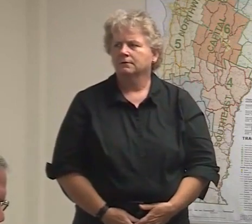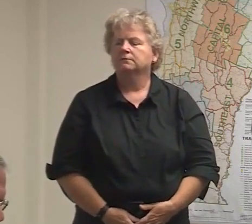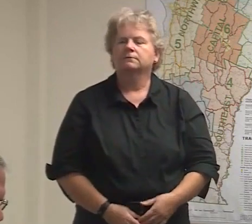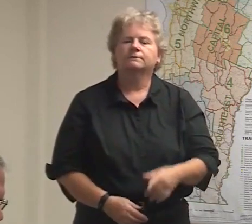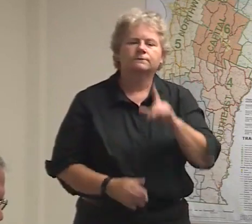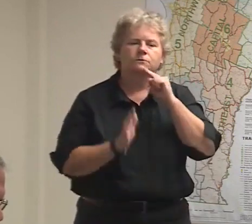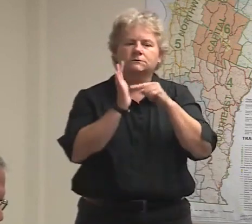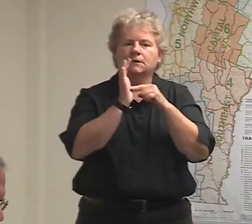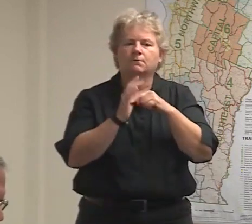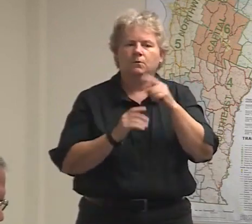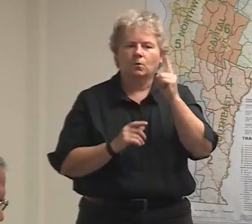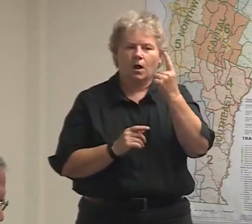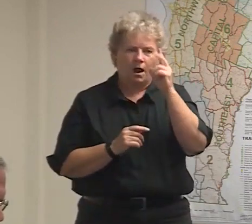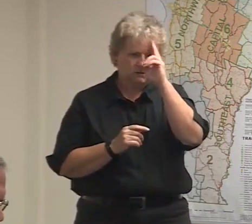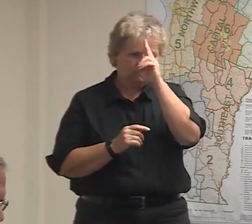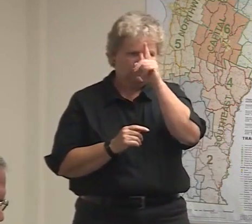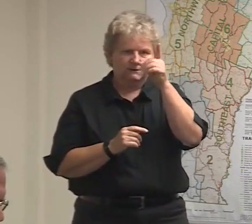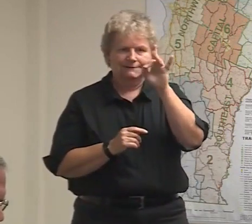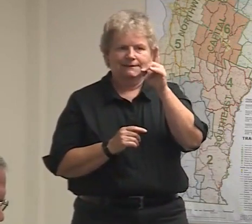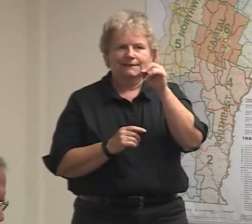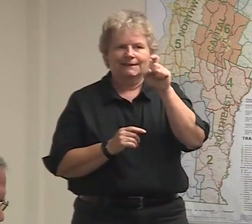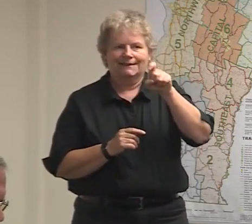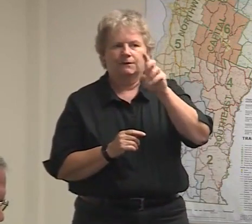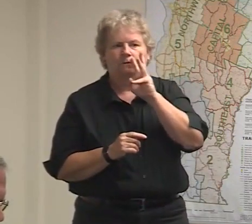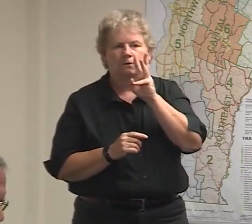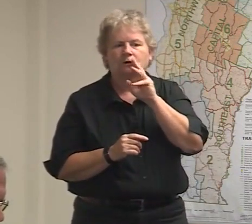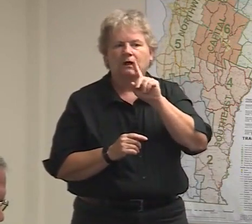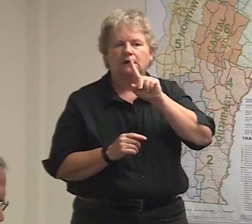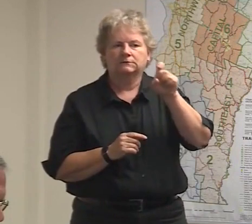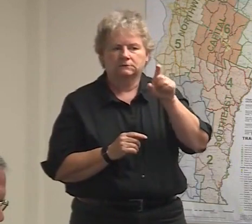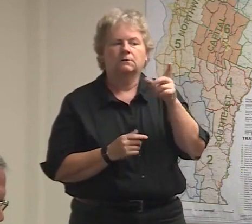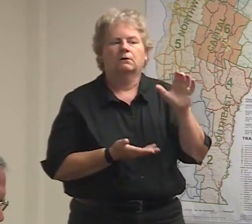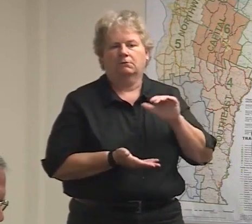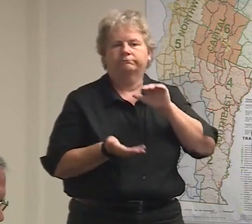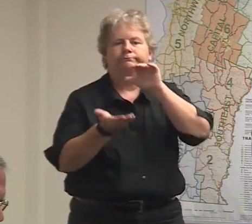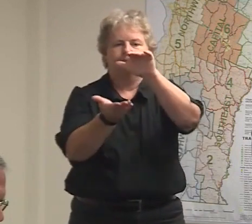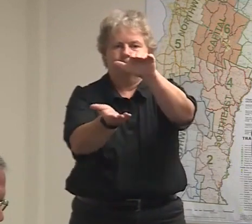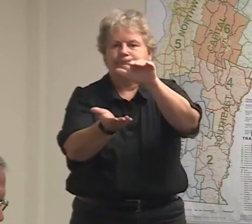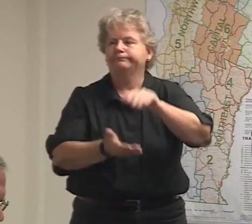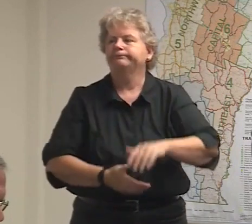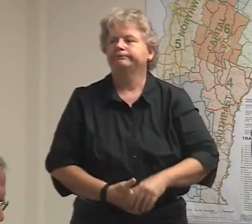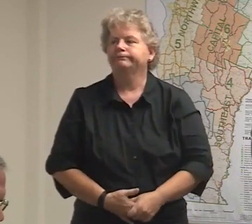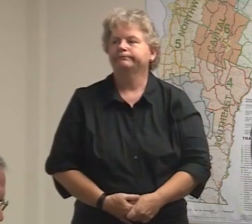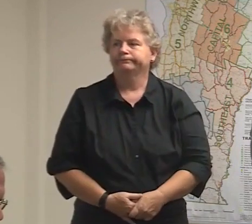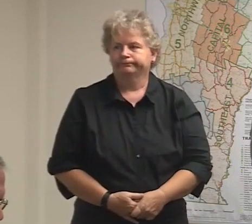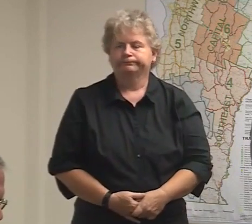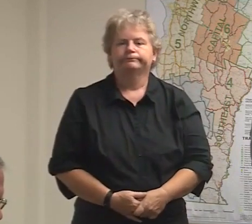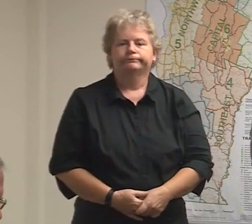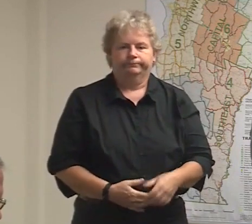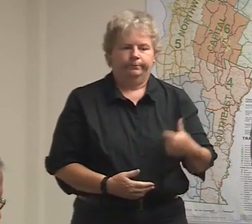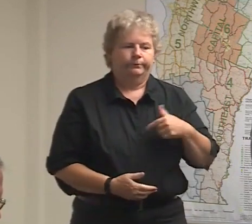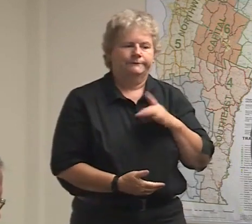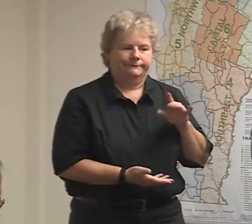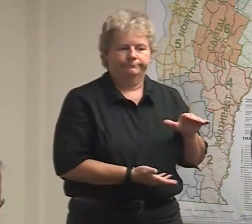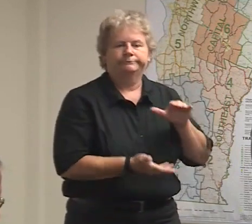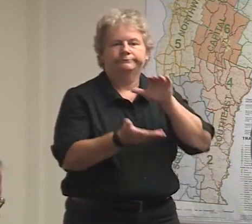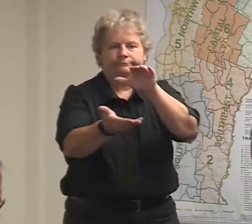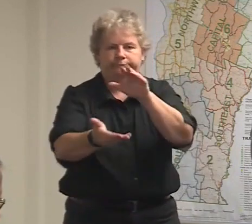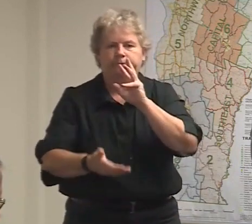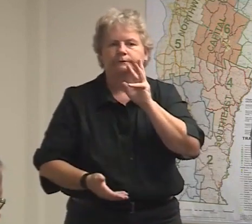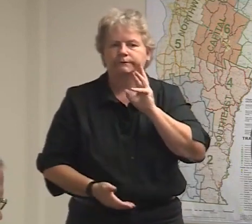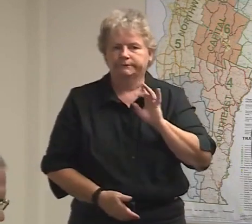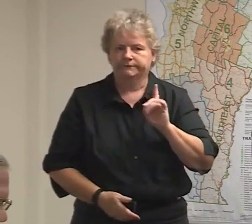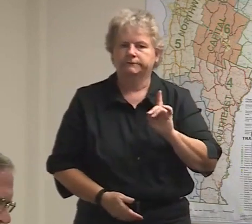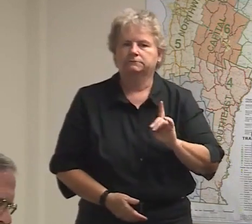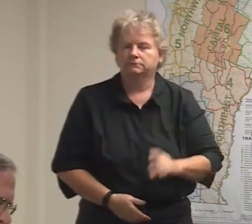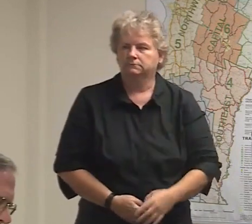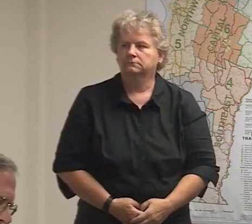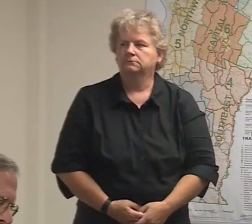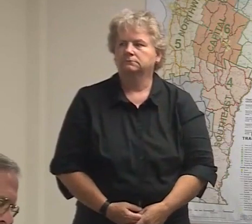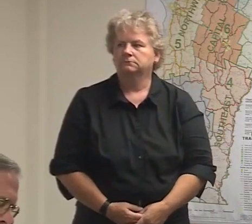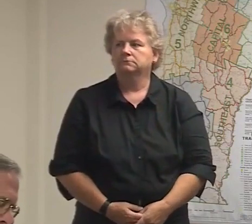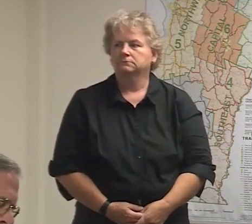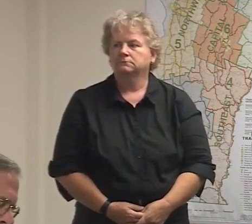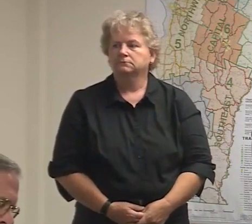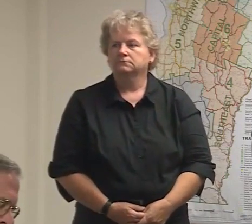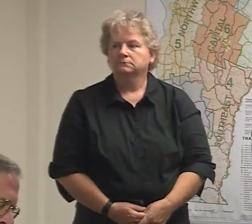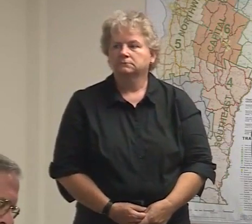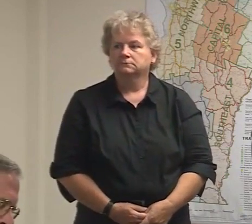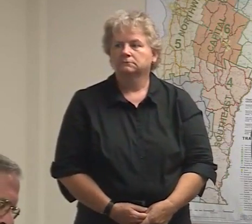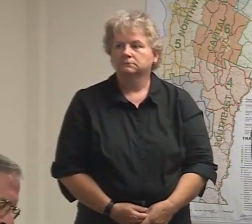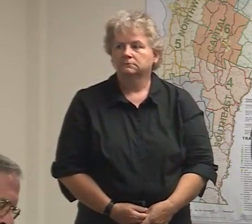SO ONE OF THE REQUESTS THAT WE HAD WAS A HOSPITAL, SO WE DEPLOYED SOME CAPABILITIES TO DELIVER WATER TO THE SYSTEM.